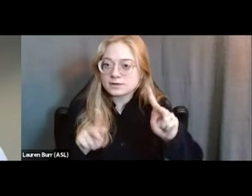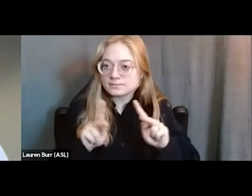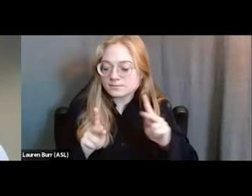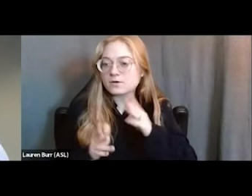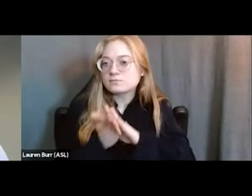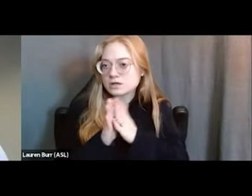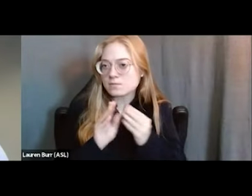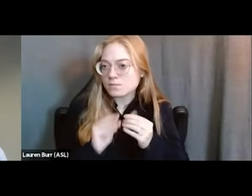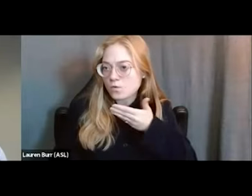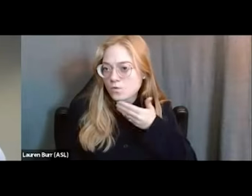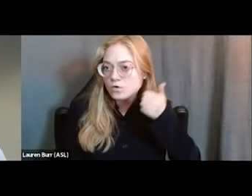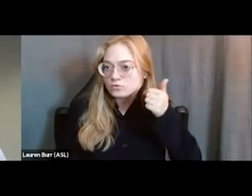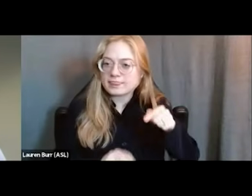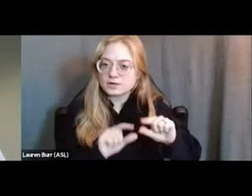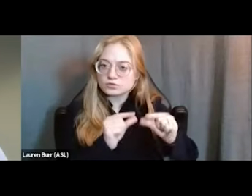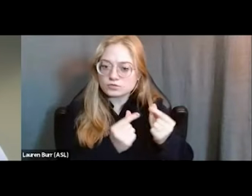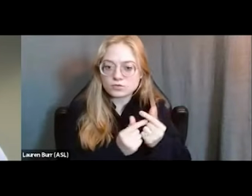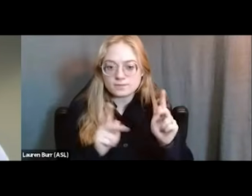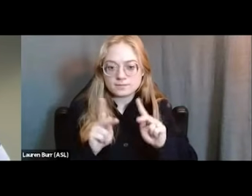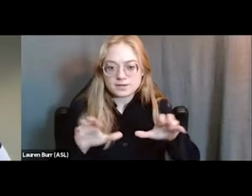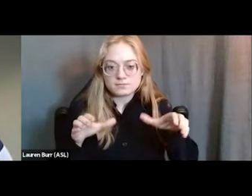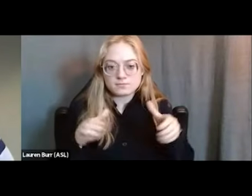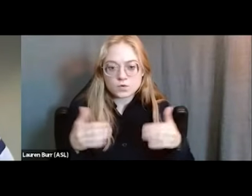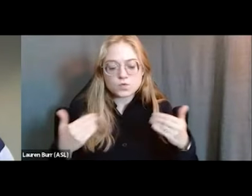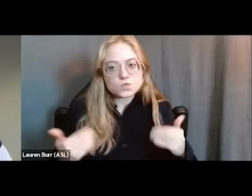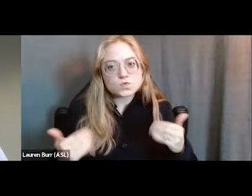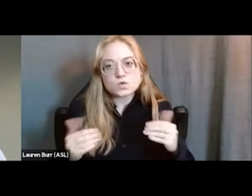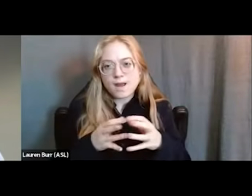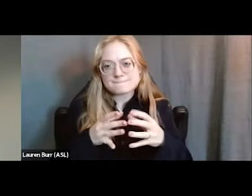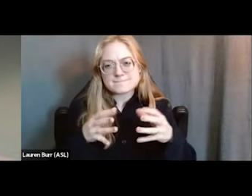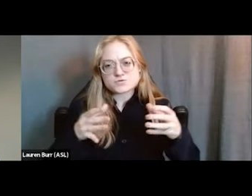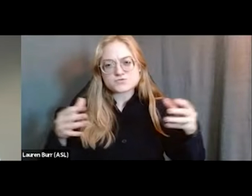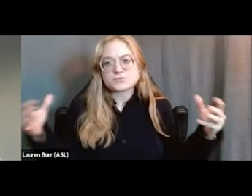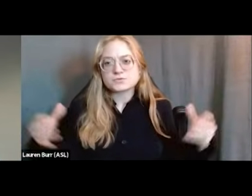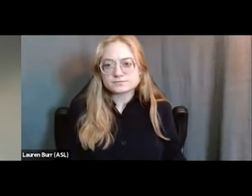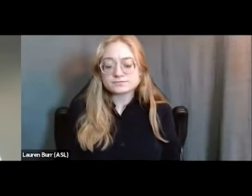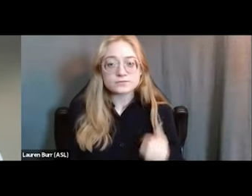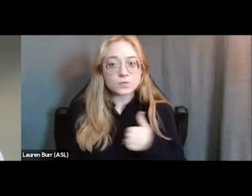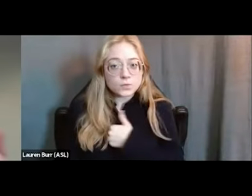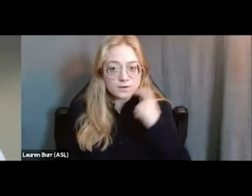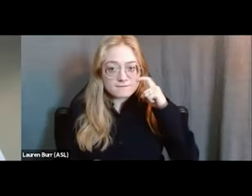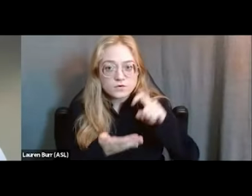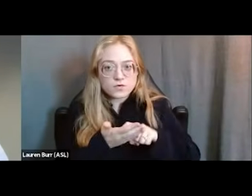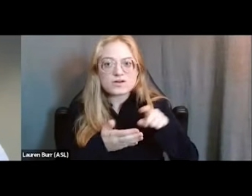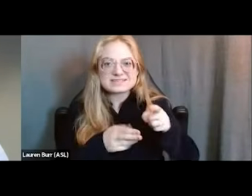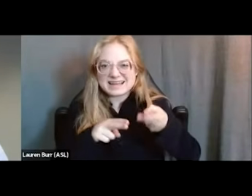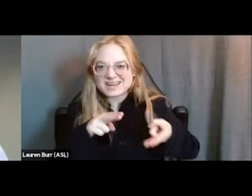this group and population is growing quite rapidly in the United States. So we've been seeing this increase for some time,